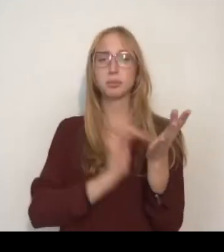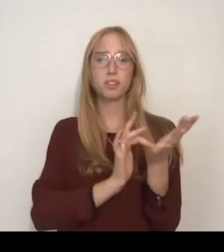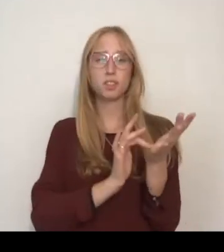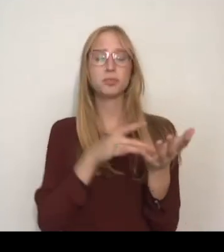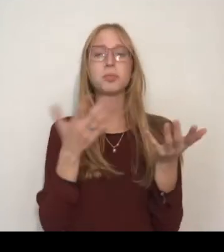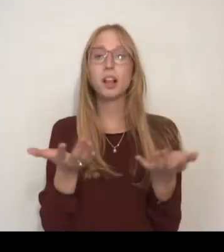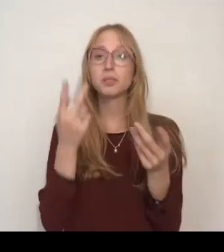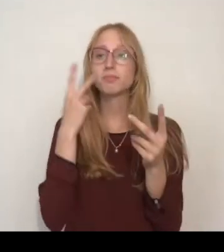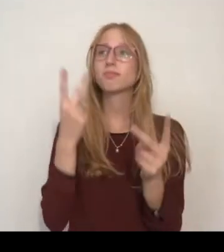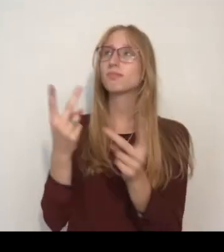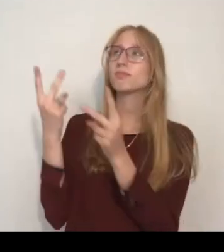relate to the medical field?